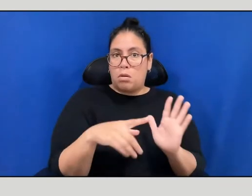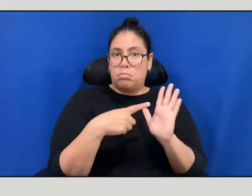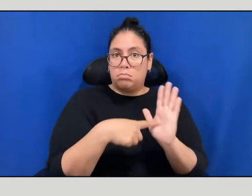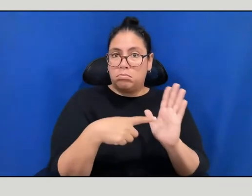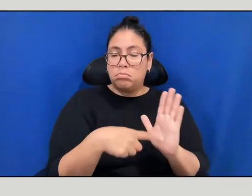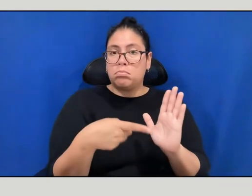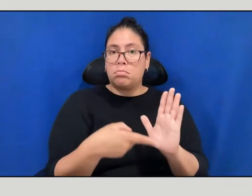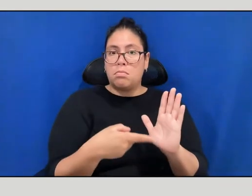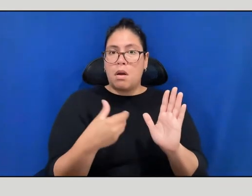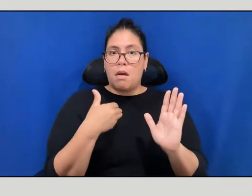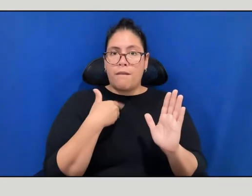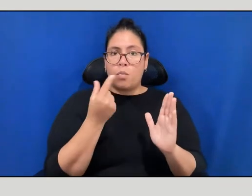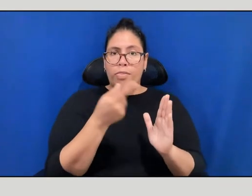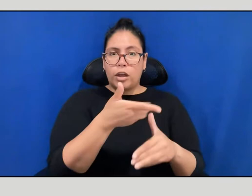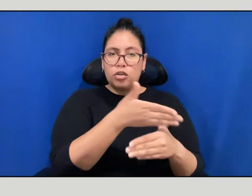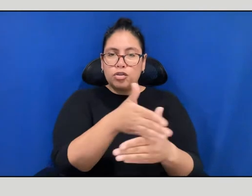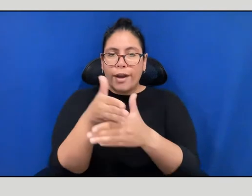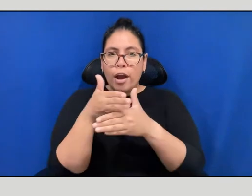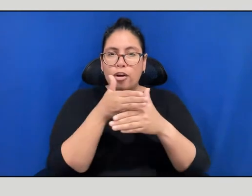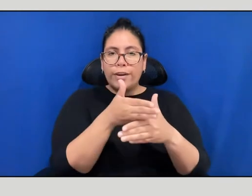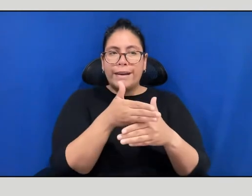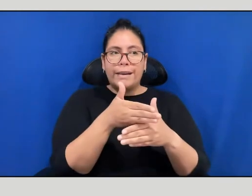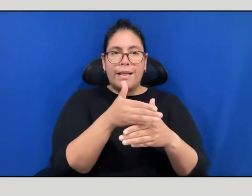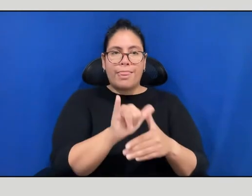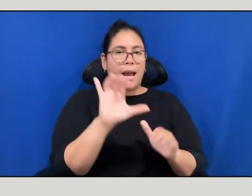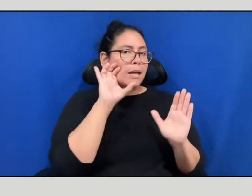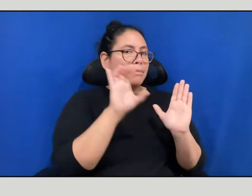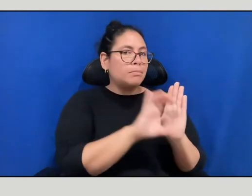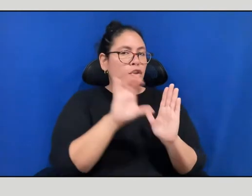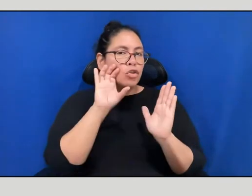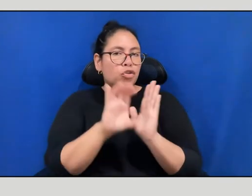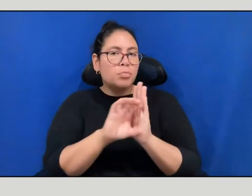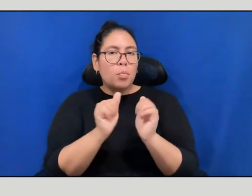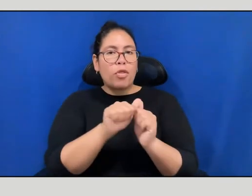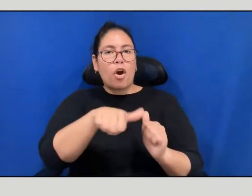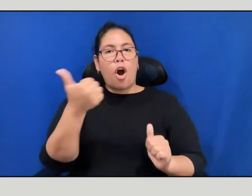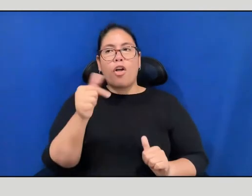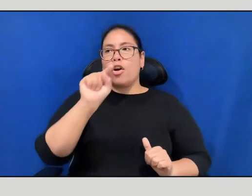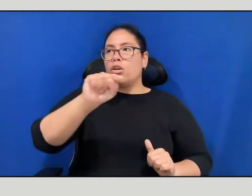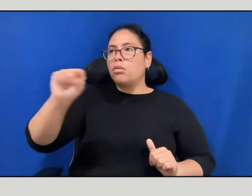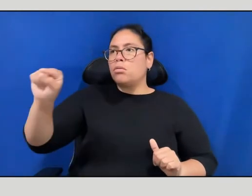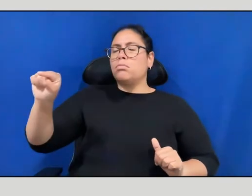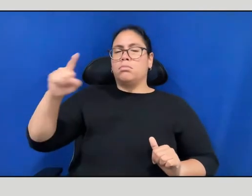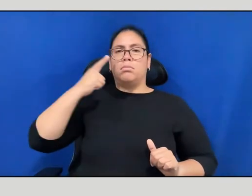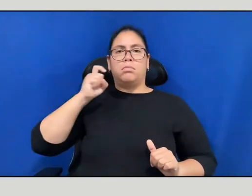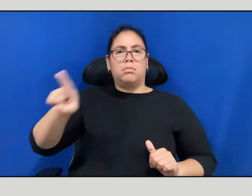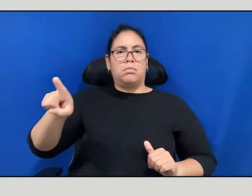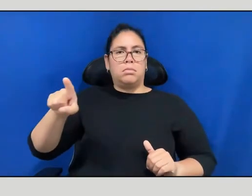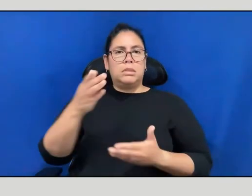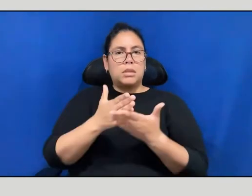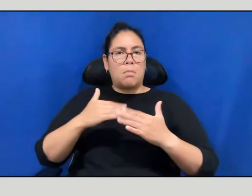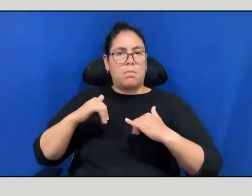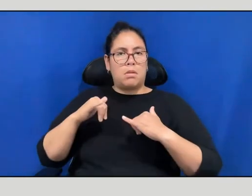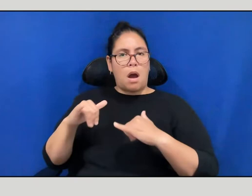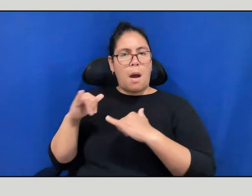with this image with all of those other experiences in the Atlantic, and for me, it was great. It was great, yes.